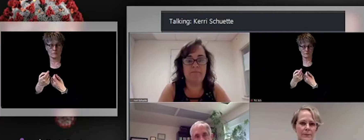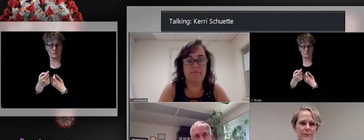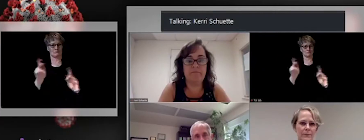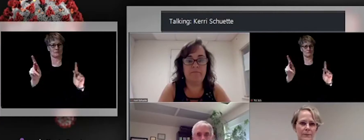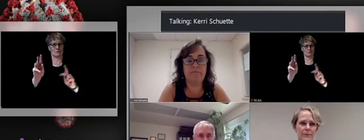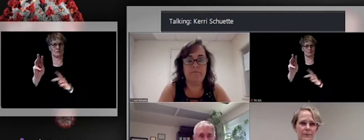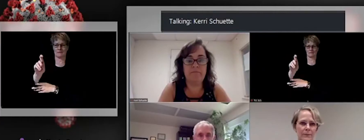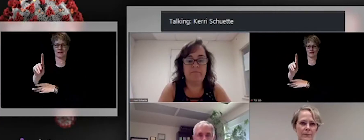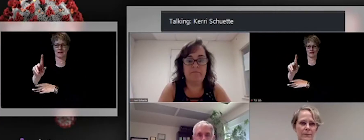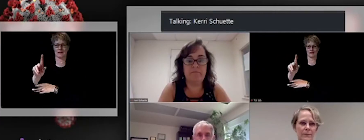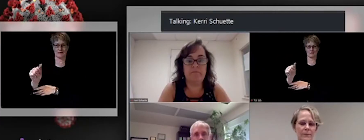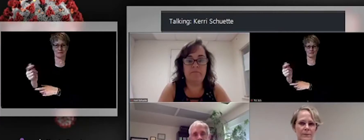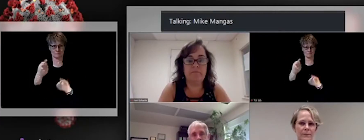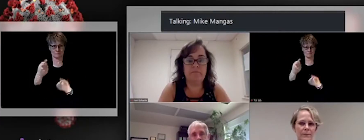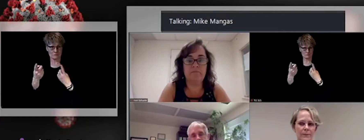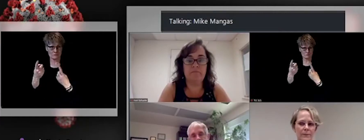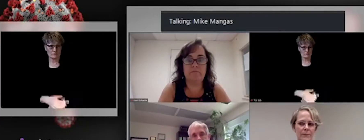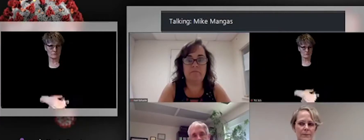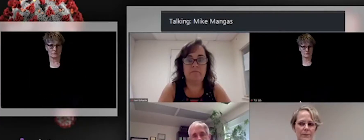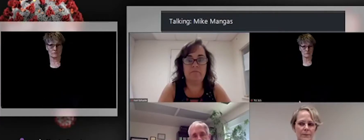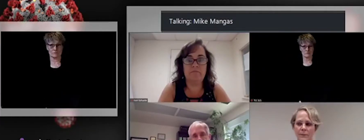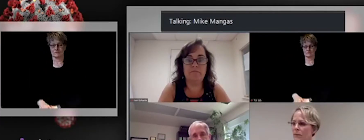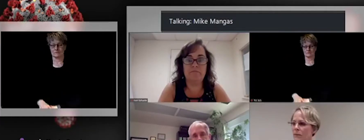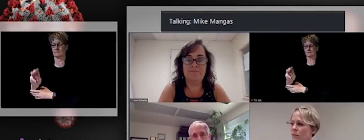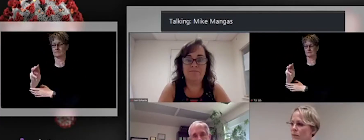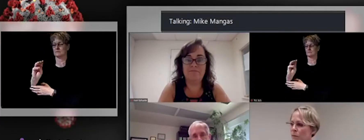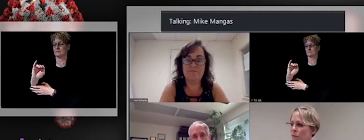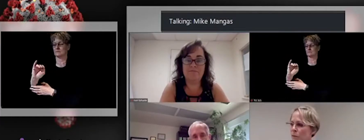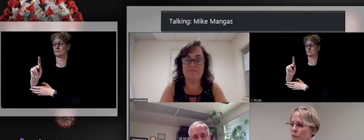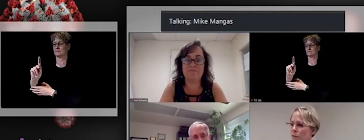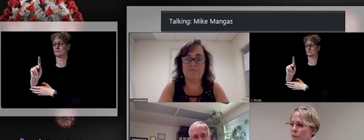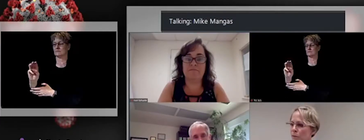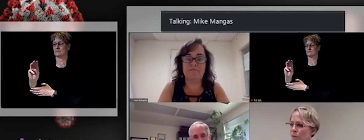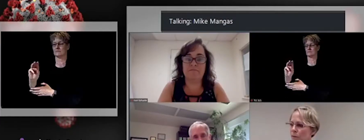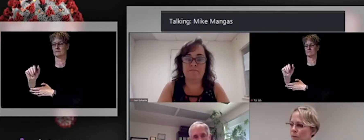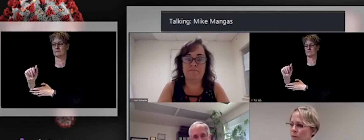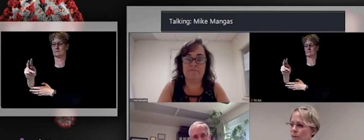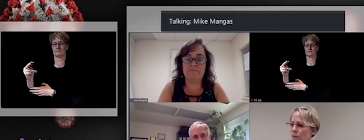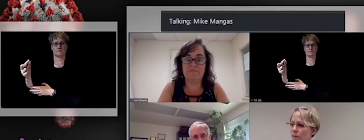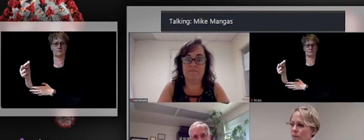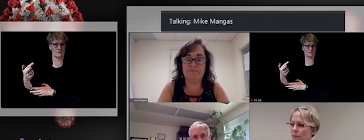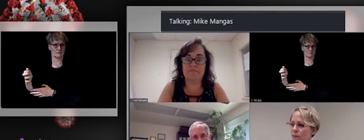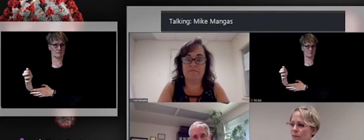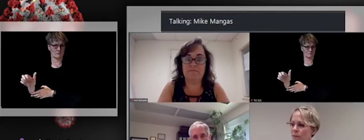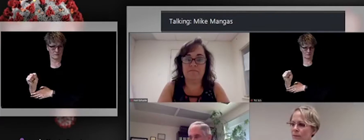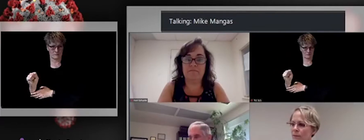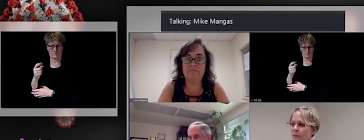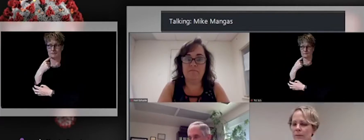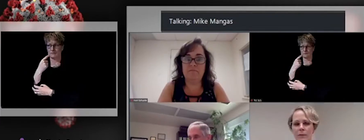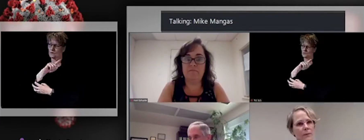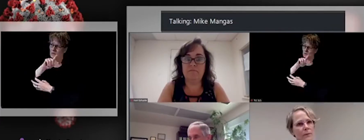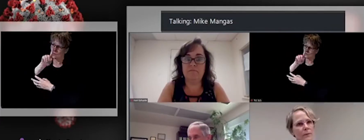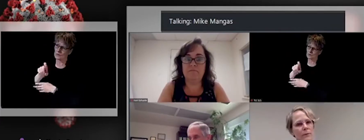Well I have a question for Dr. Ramstrom. You were talking about the tiered system from